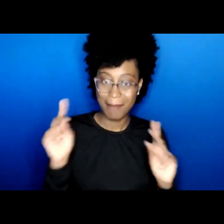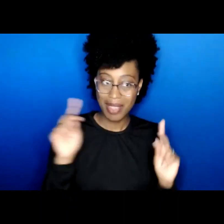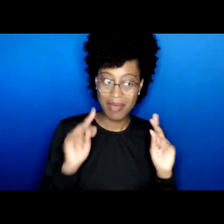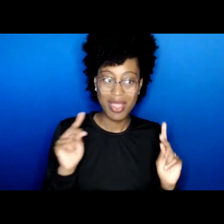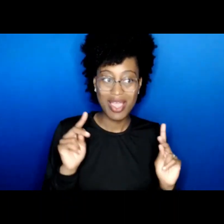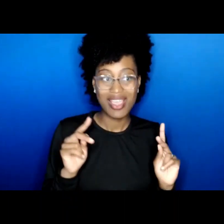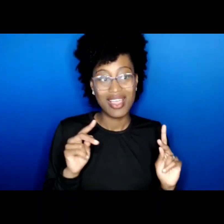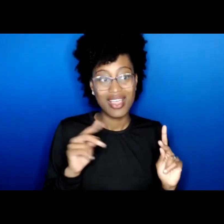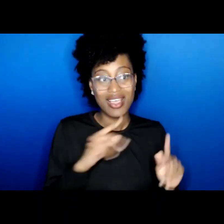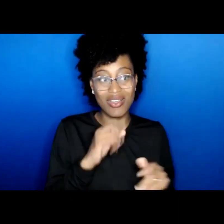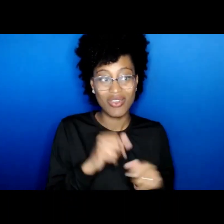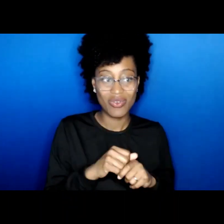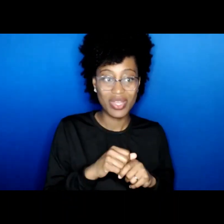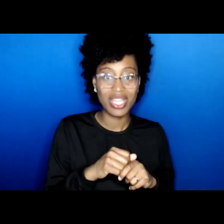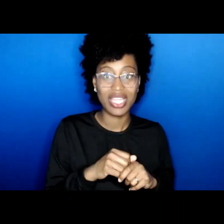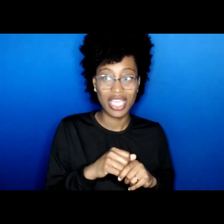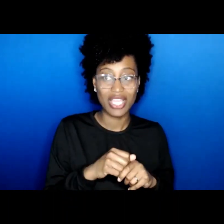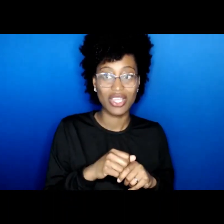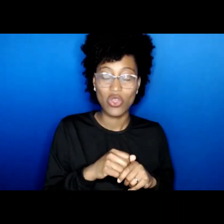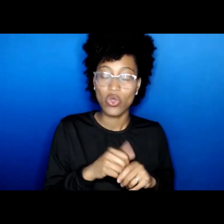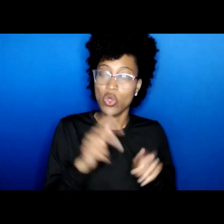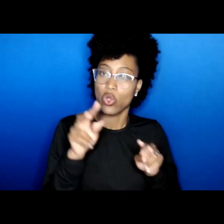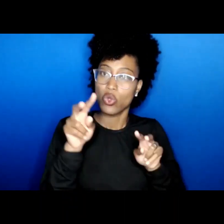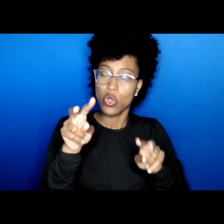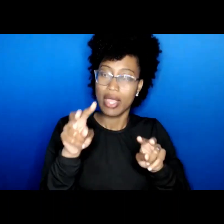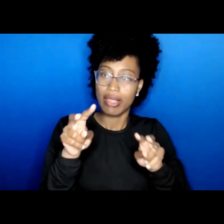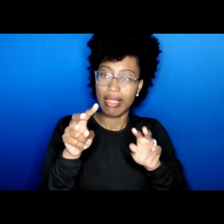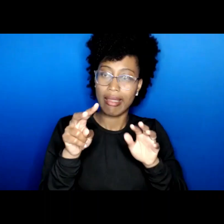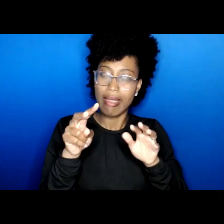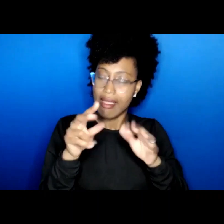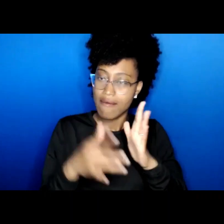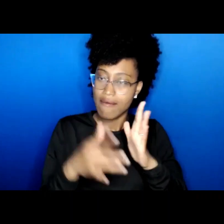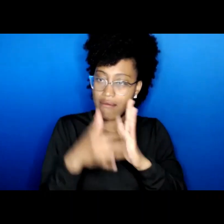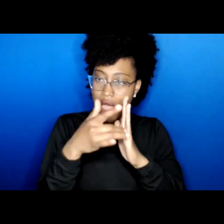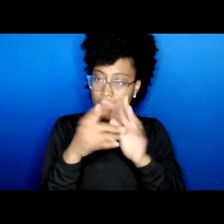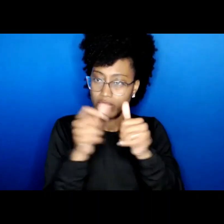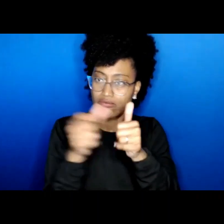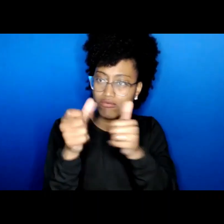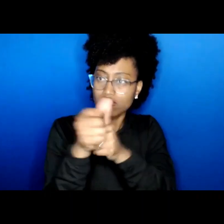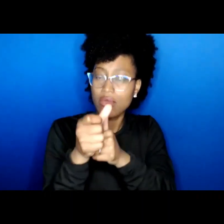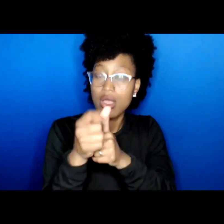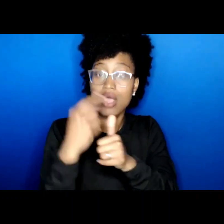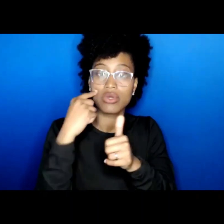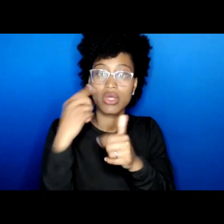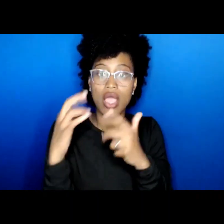much looking ahead to the next ways of serving and inventing,